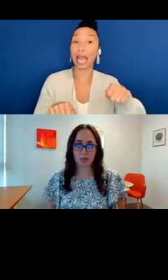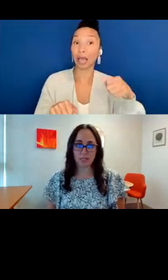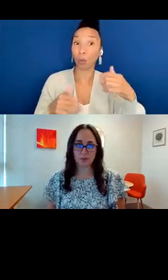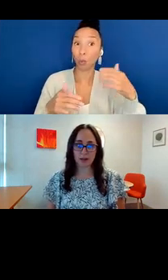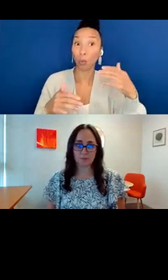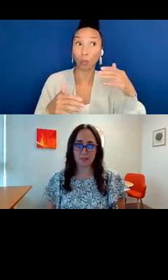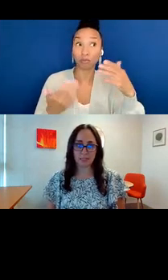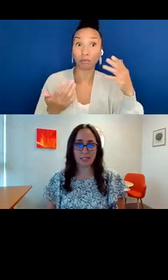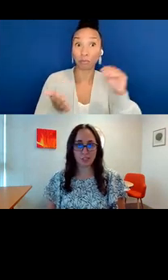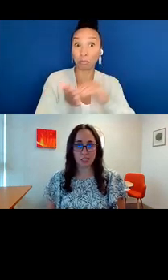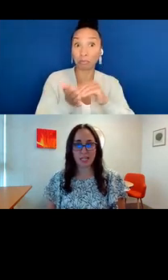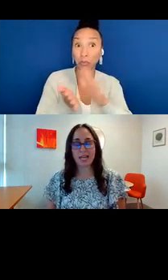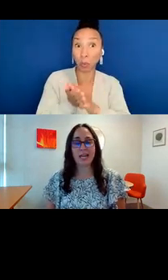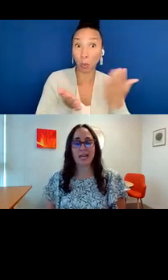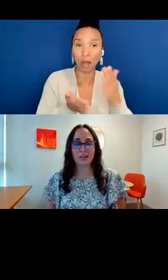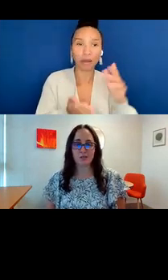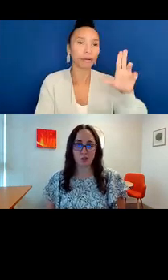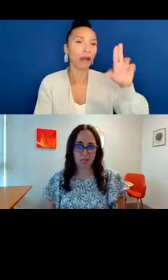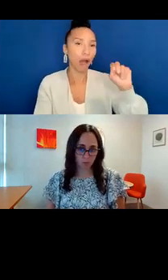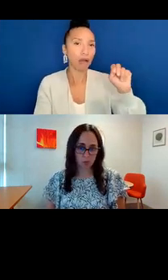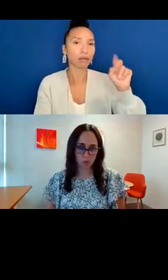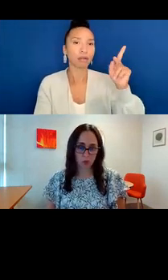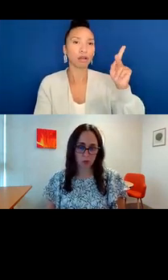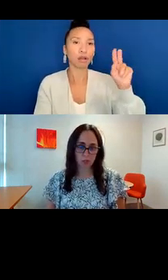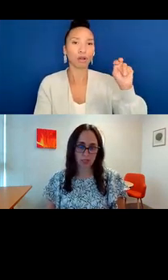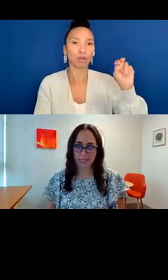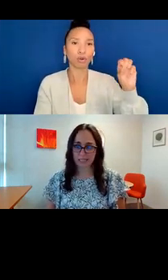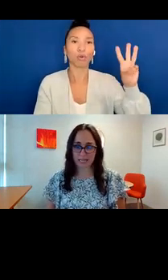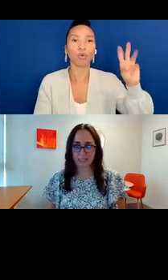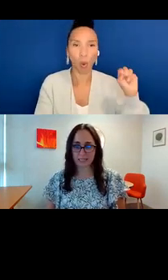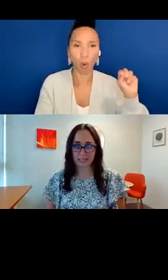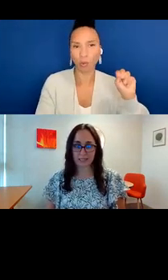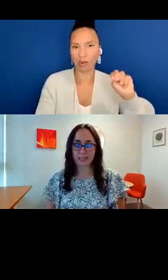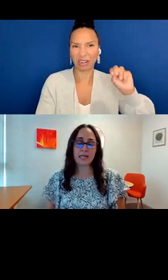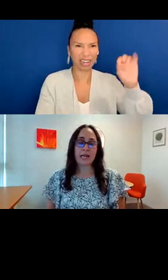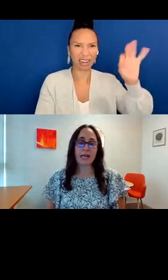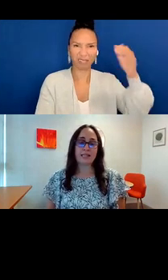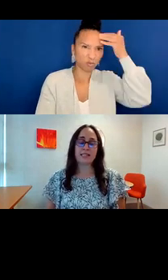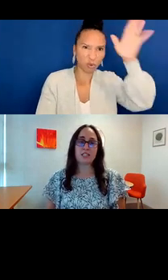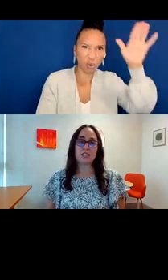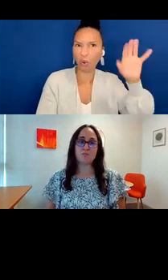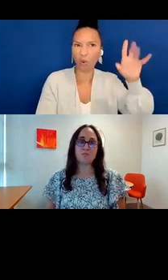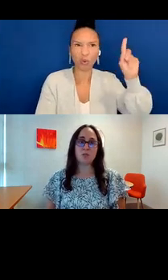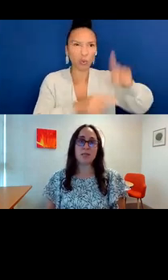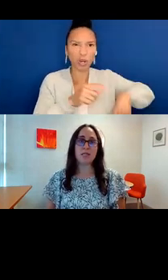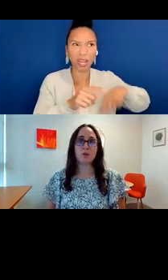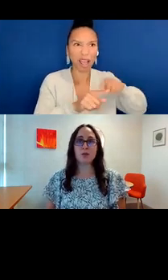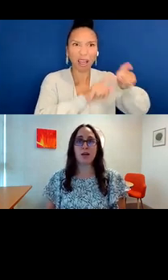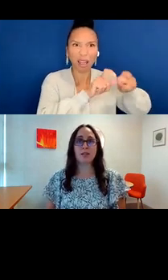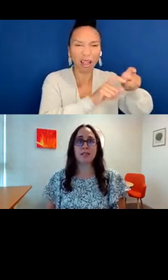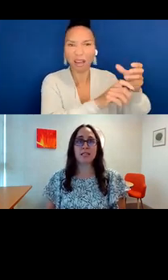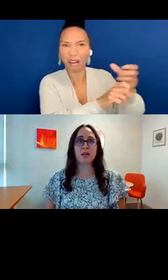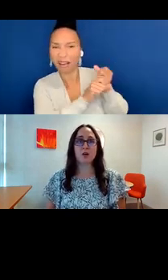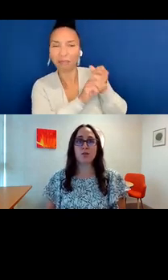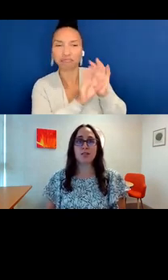is throughout the demographic section if you're unable to collect that data. And then just speaking more broadly,